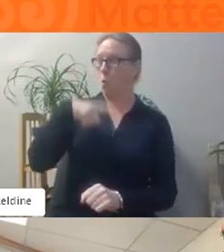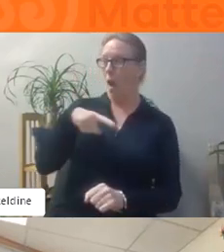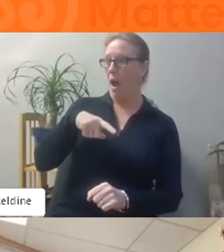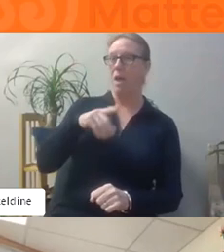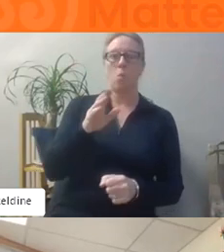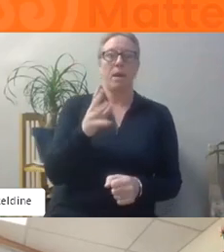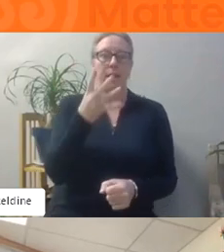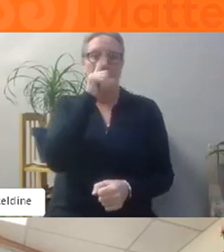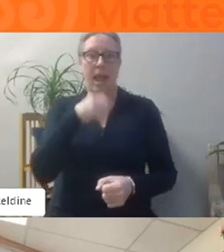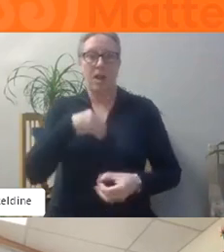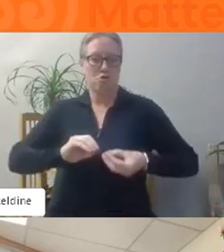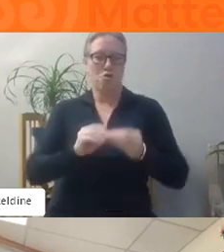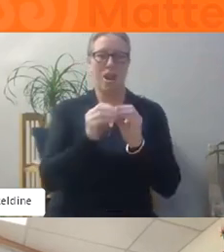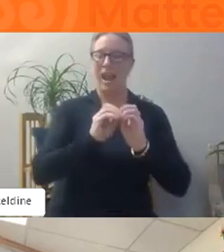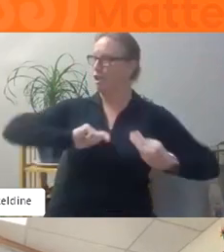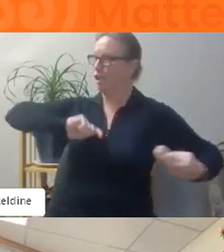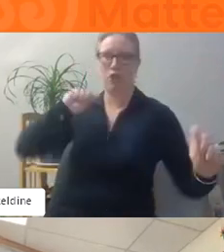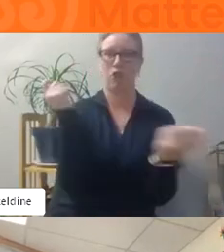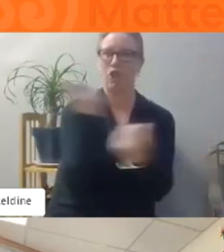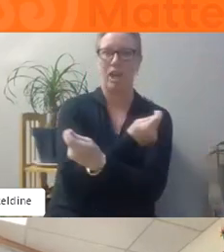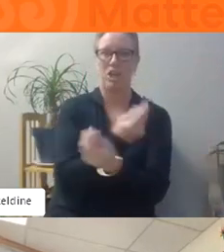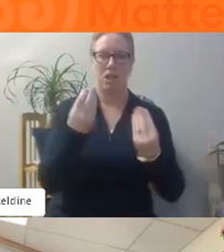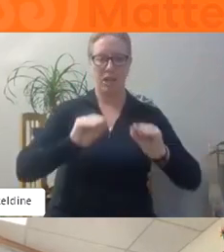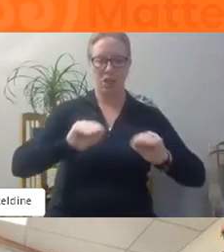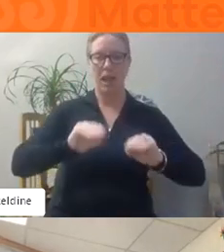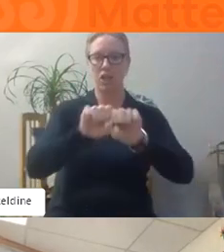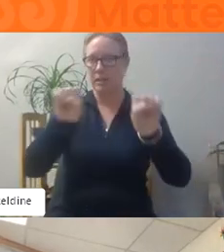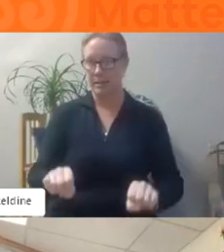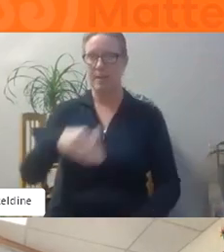major shift in our education system that is needed. And we need to